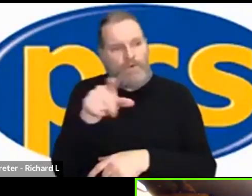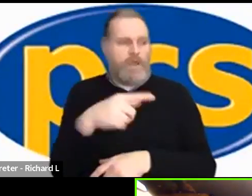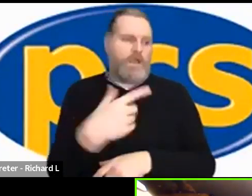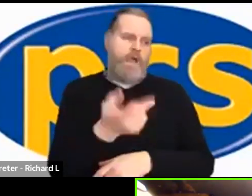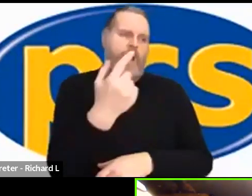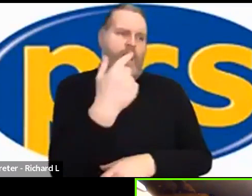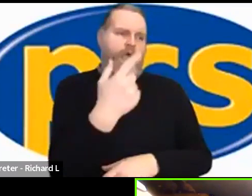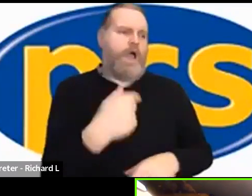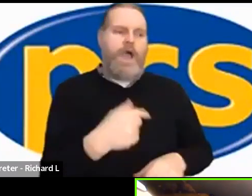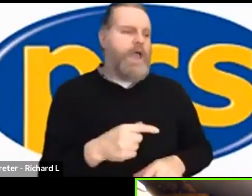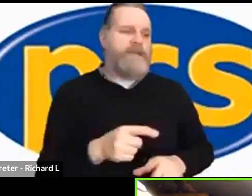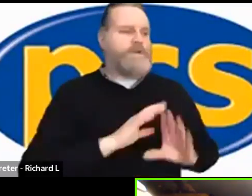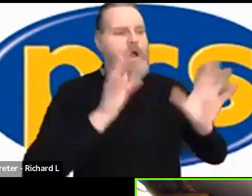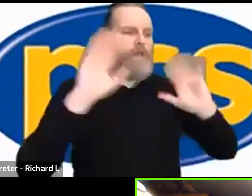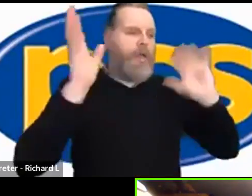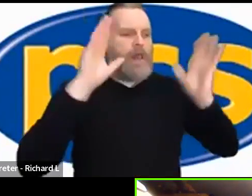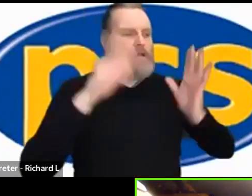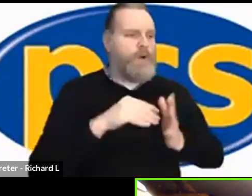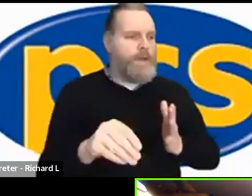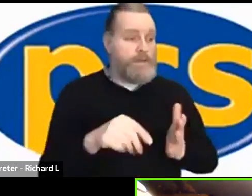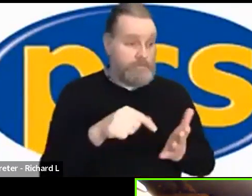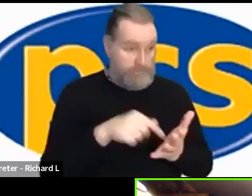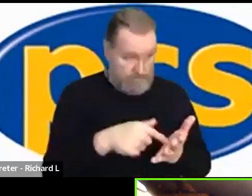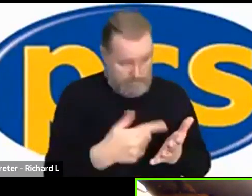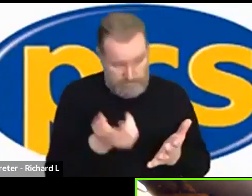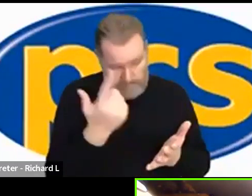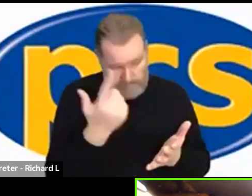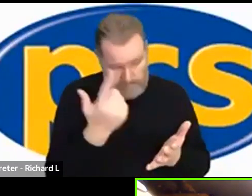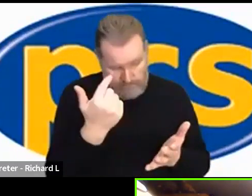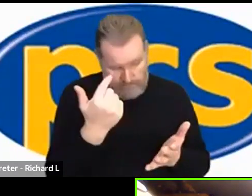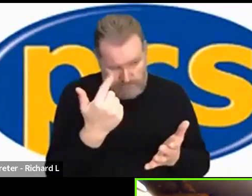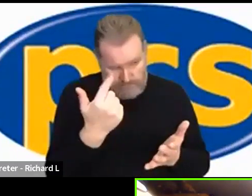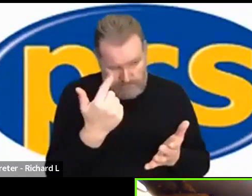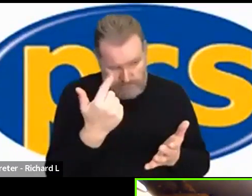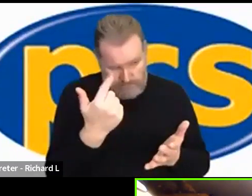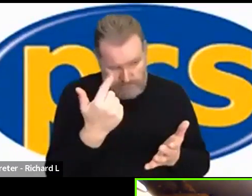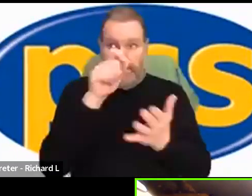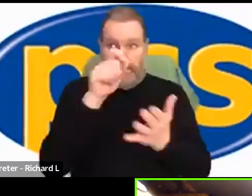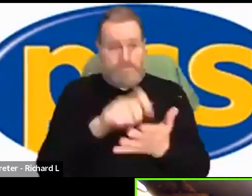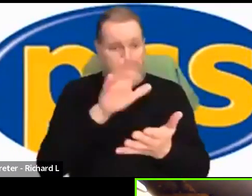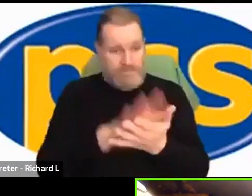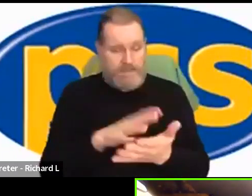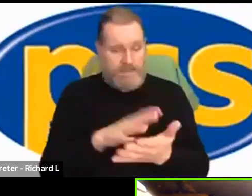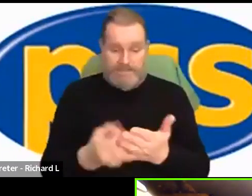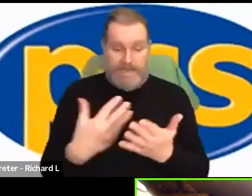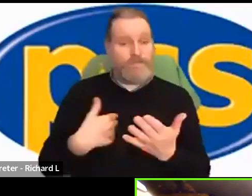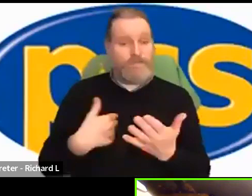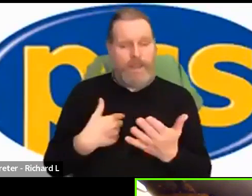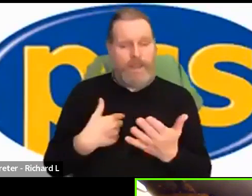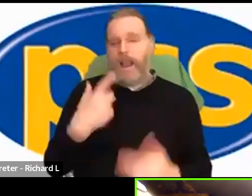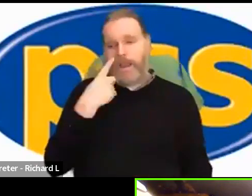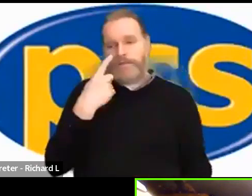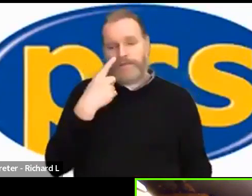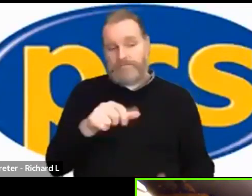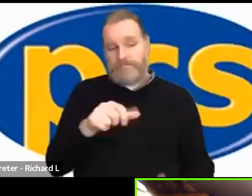and they're trying on rying it on if they're prepared very interested in forward it to me. If you like me. If you like.